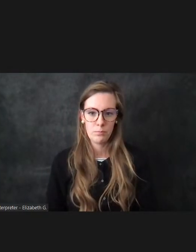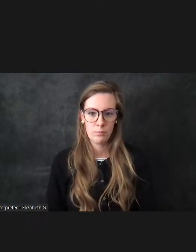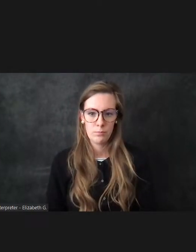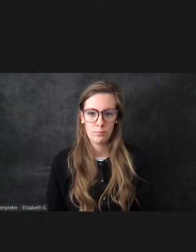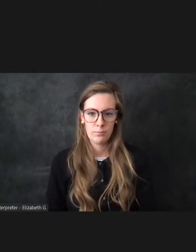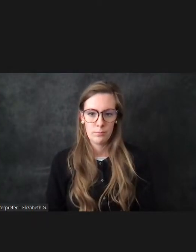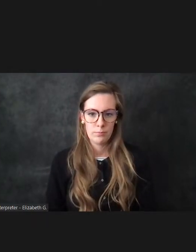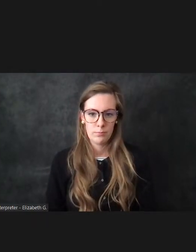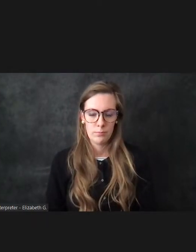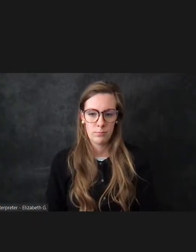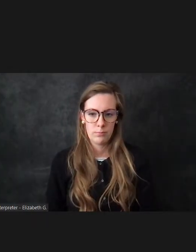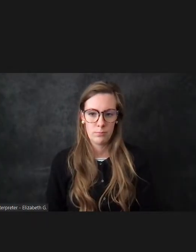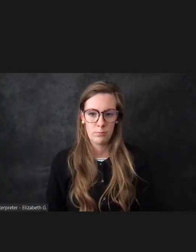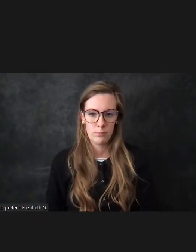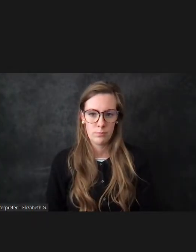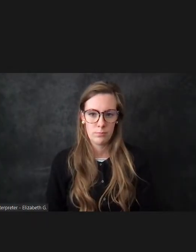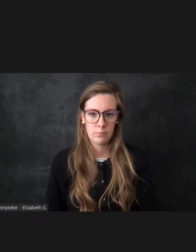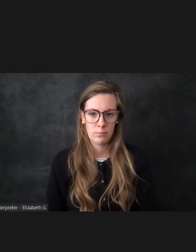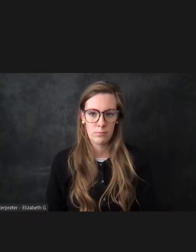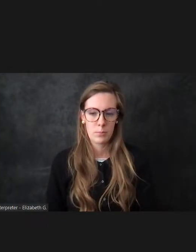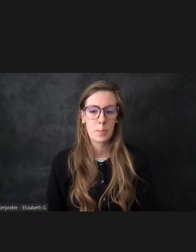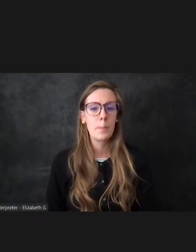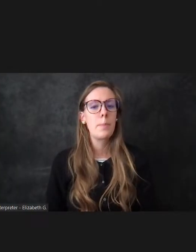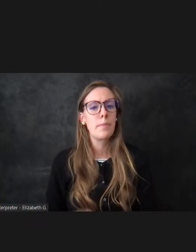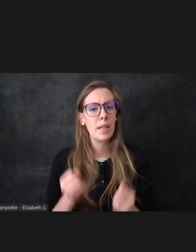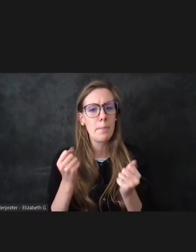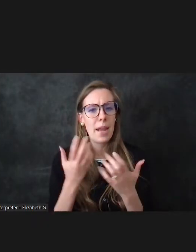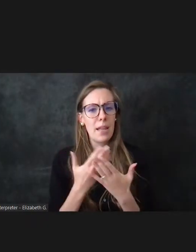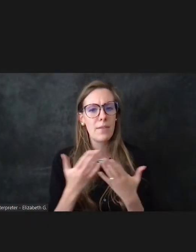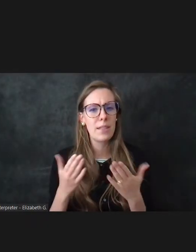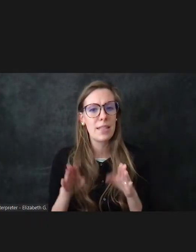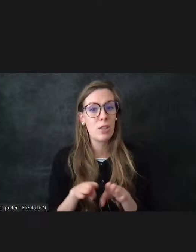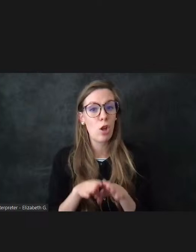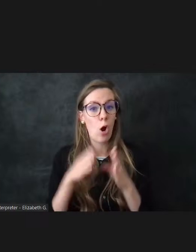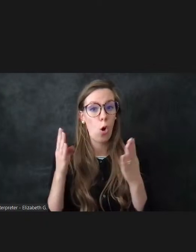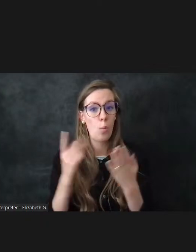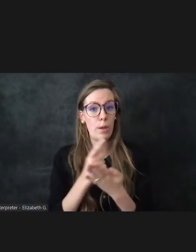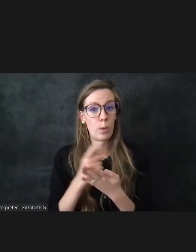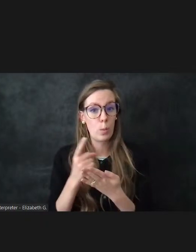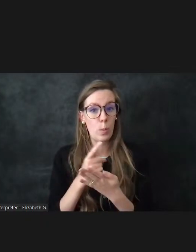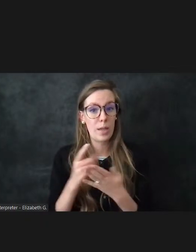A lot of these claims are open weekly, and they have information about how to make an appointment.